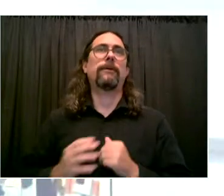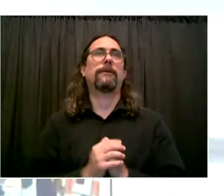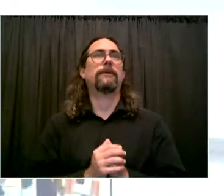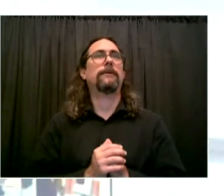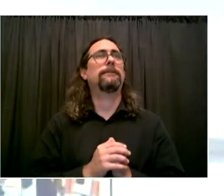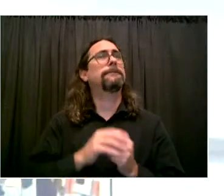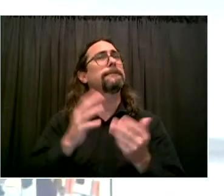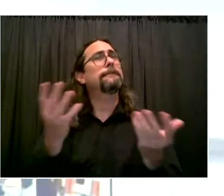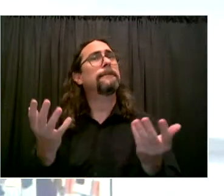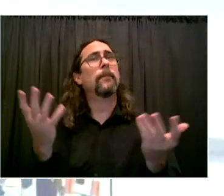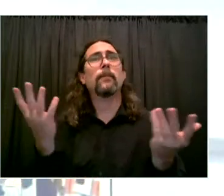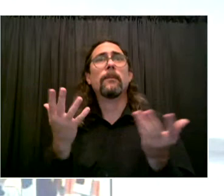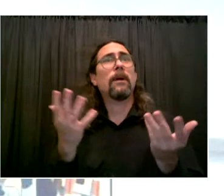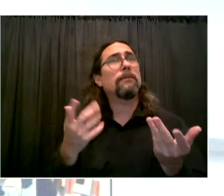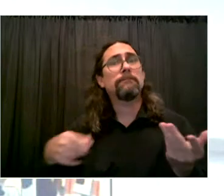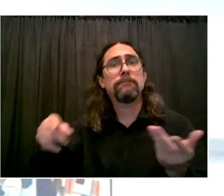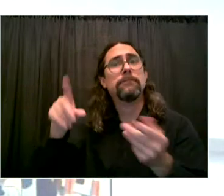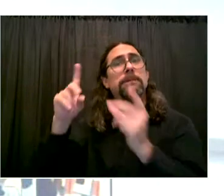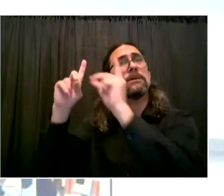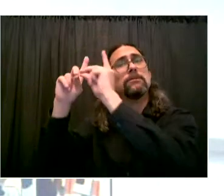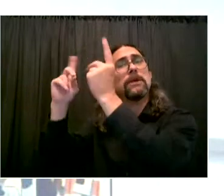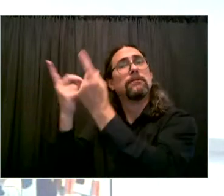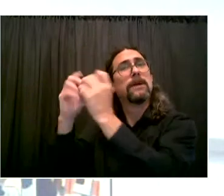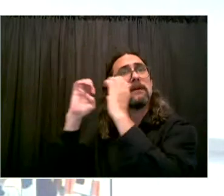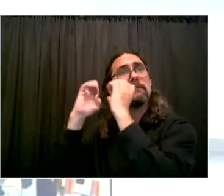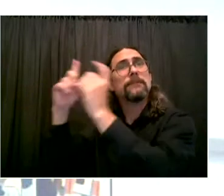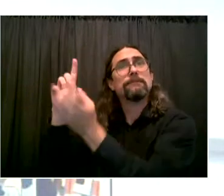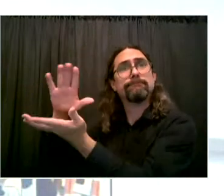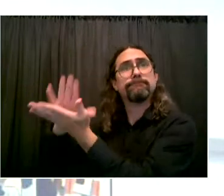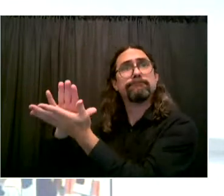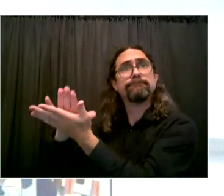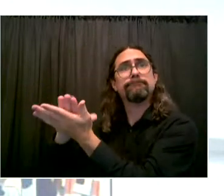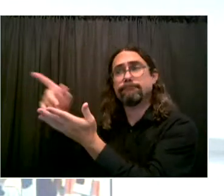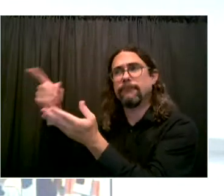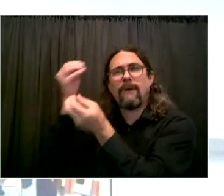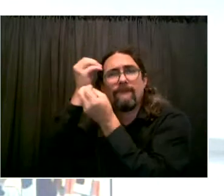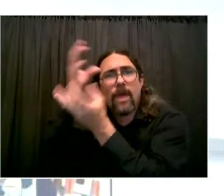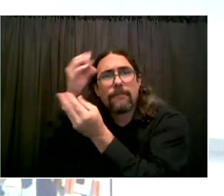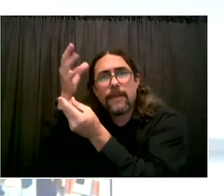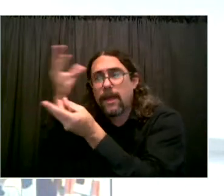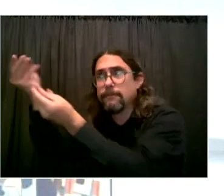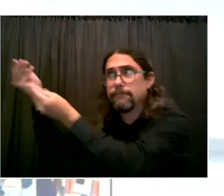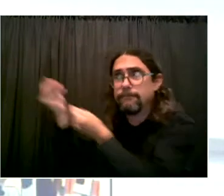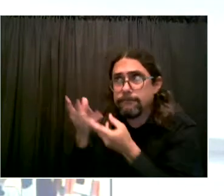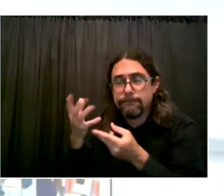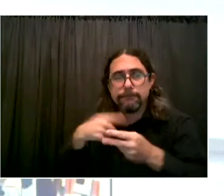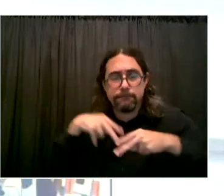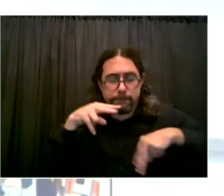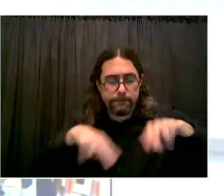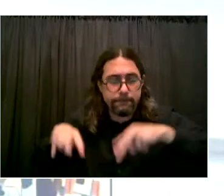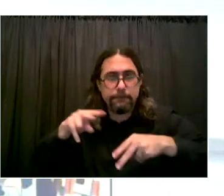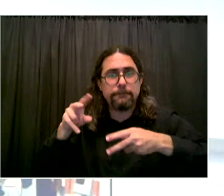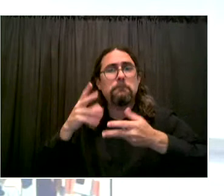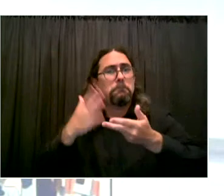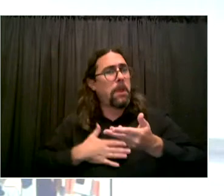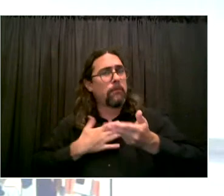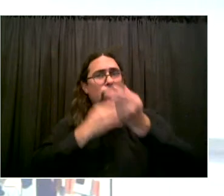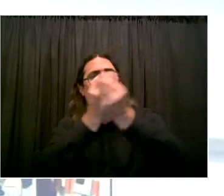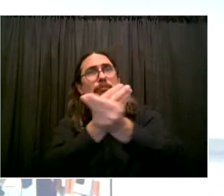YOU, JUST AS YOU SAID CLASSROOM QUARANTINE